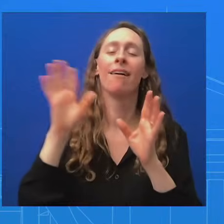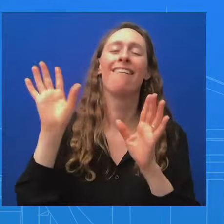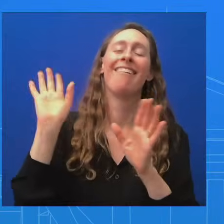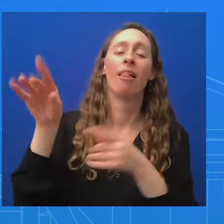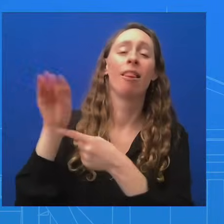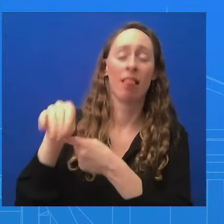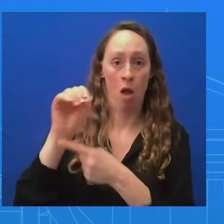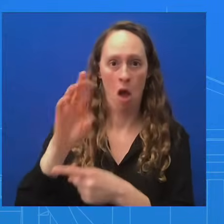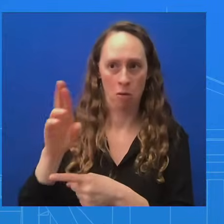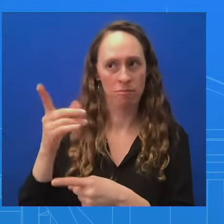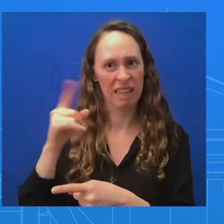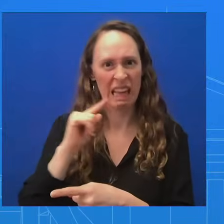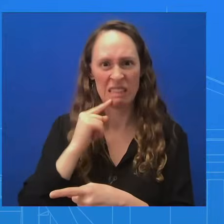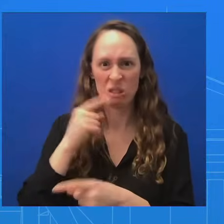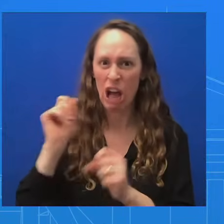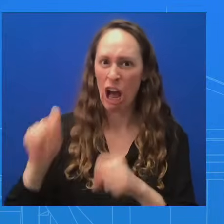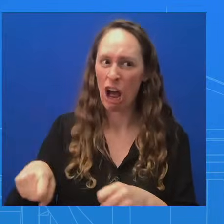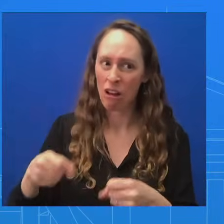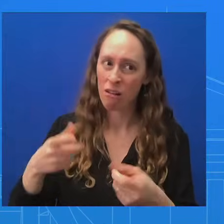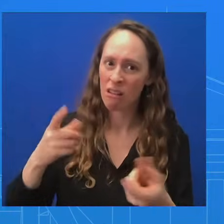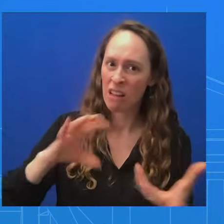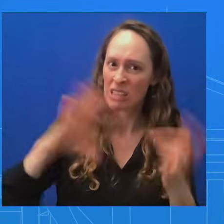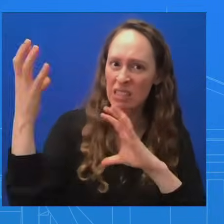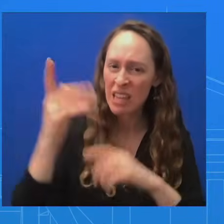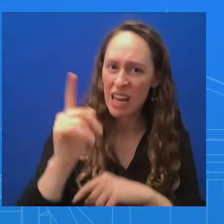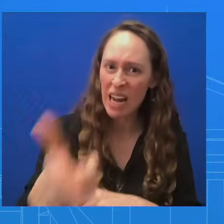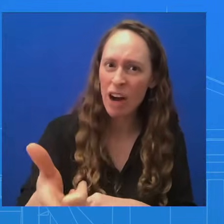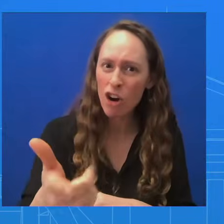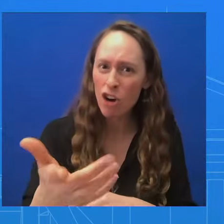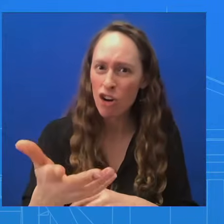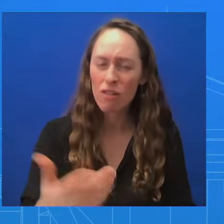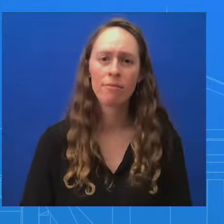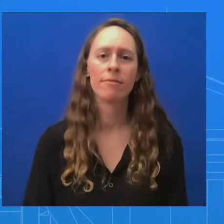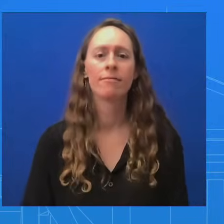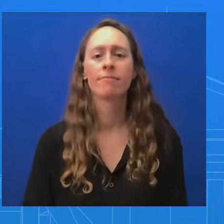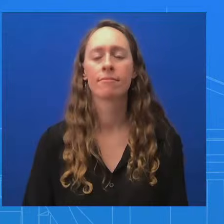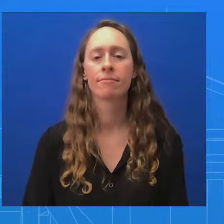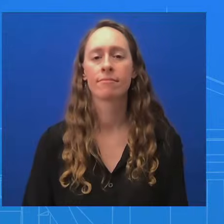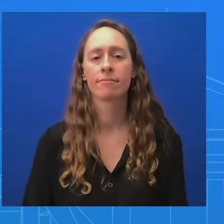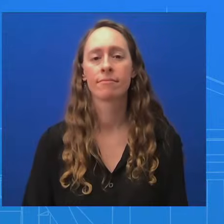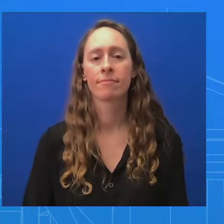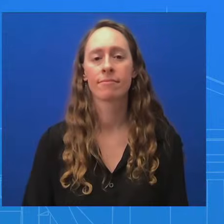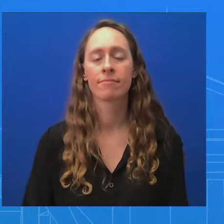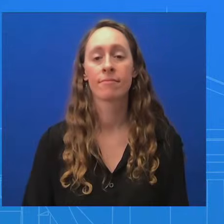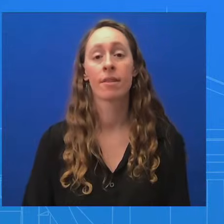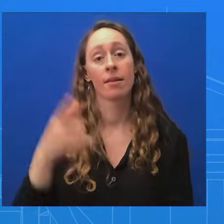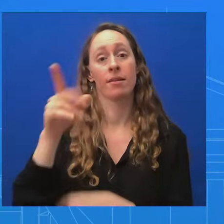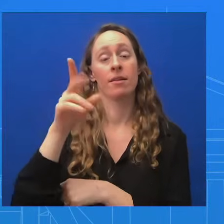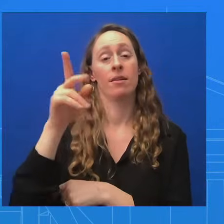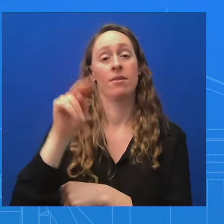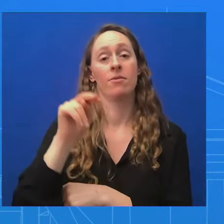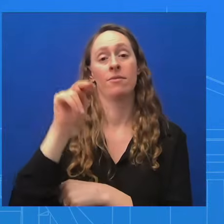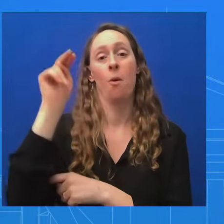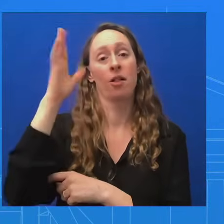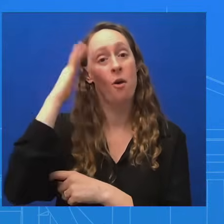that continues to pursue advanced military capabilities, including nuclear capabilities. That's why -- and I won't go through the list of all the things that --